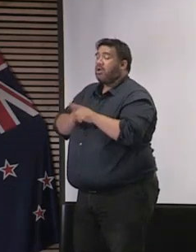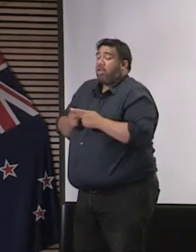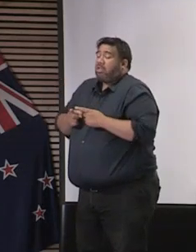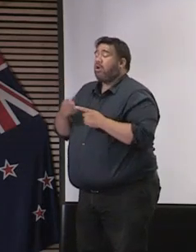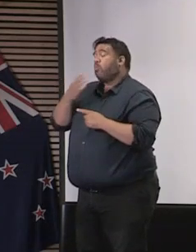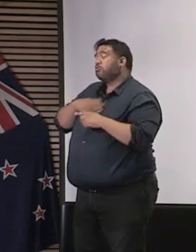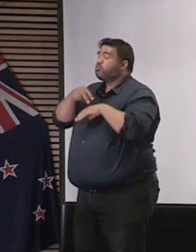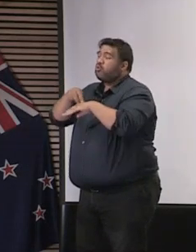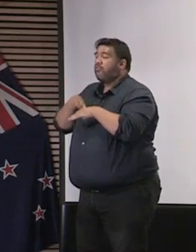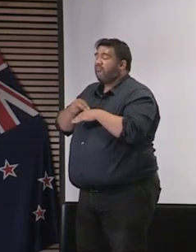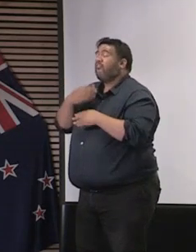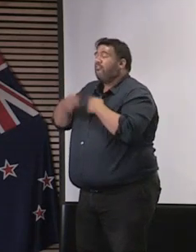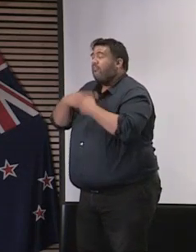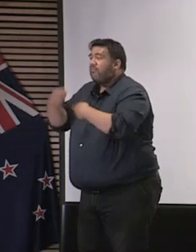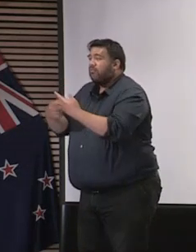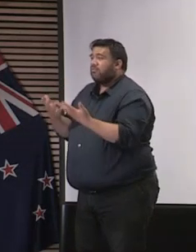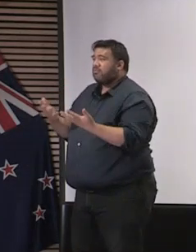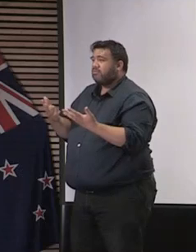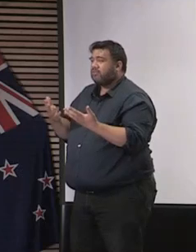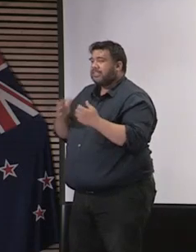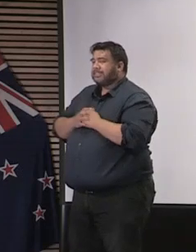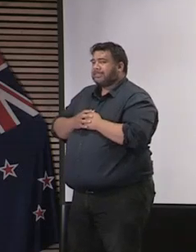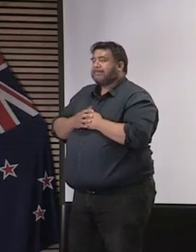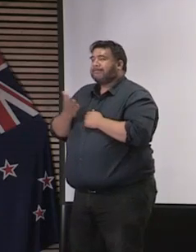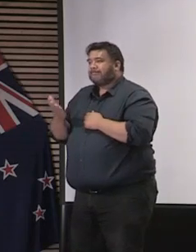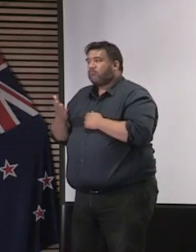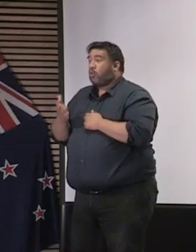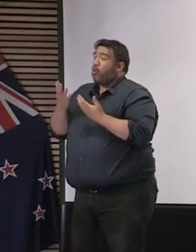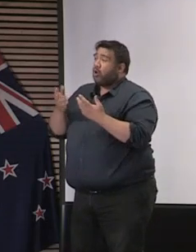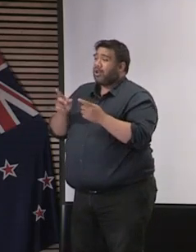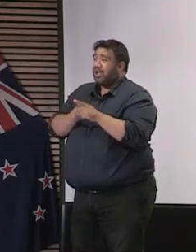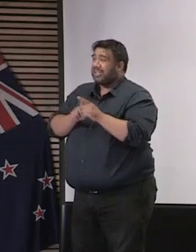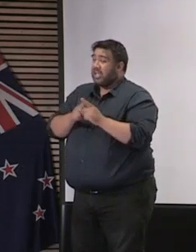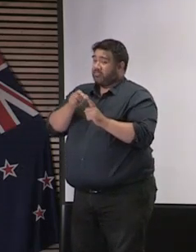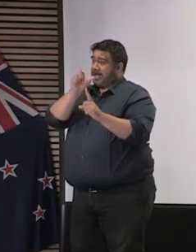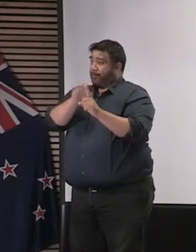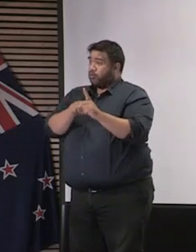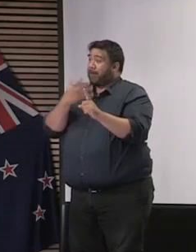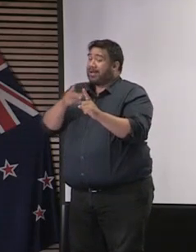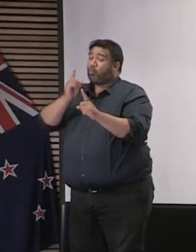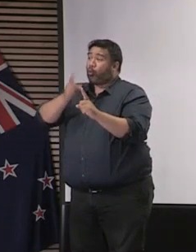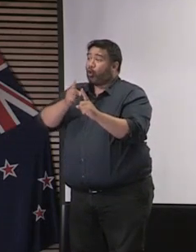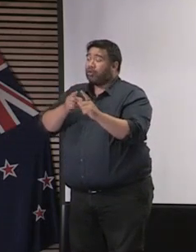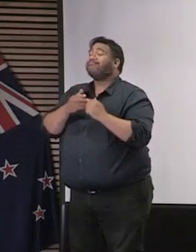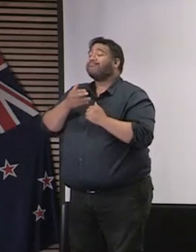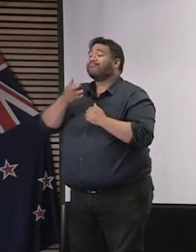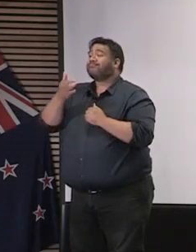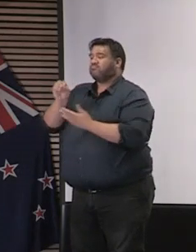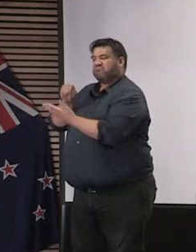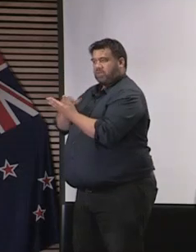people surfing, who have just insisted on carrying on surfing. Most often, many of